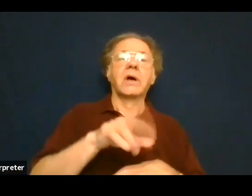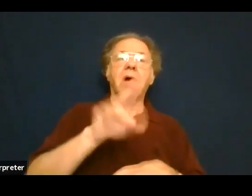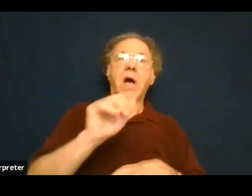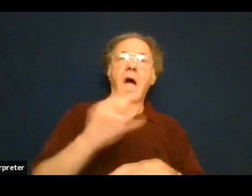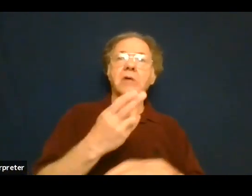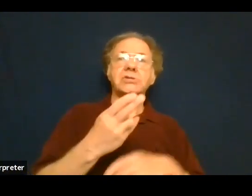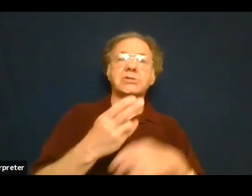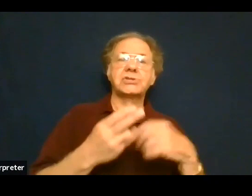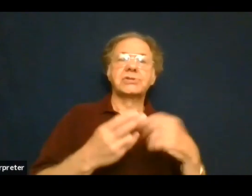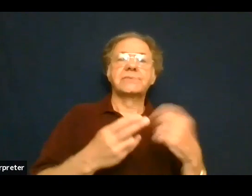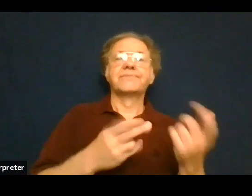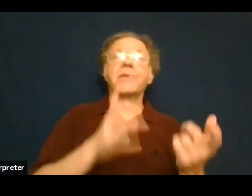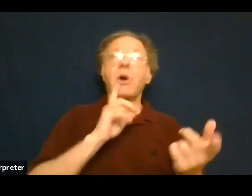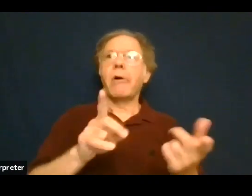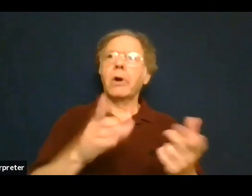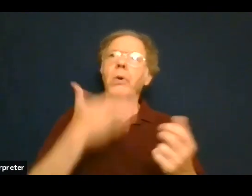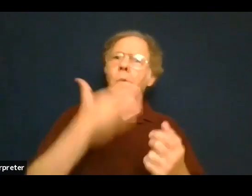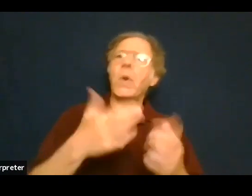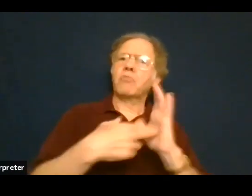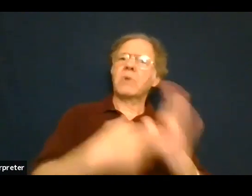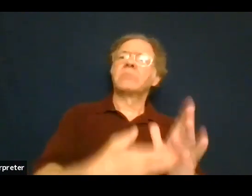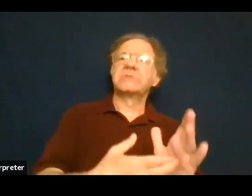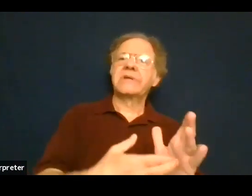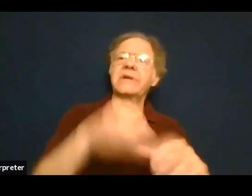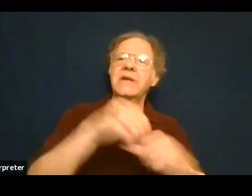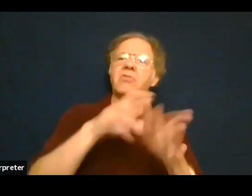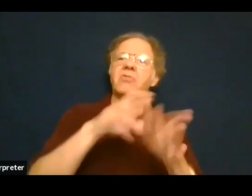by the research at the moment.